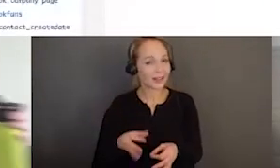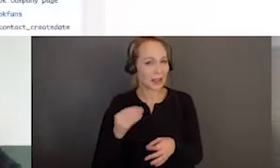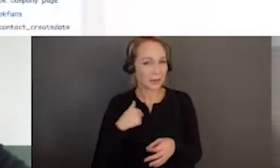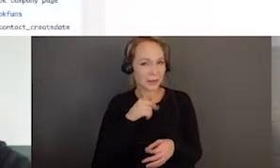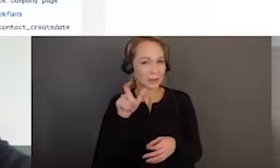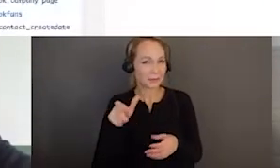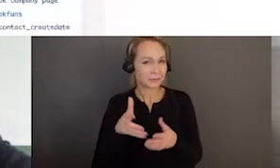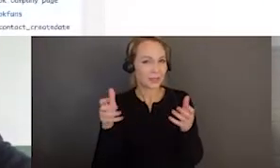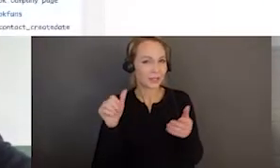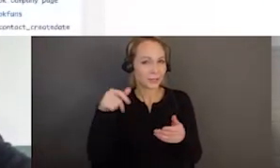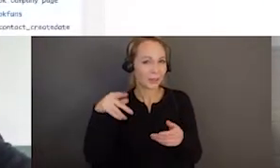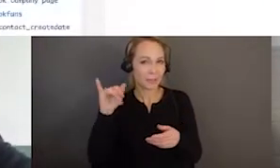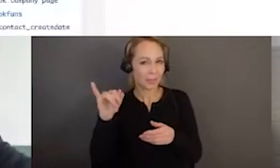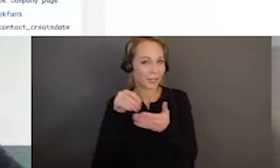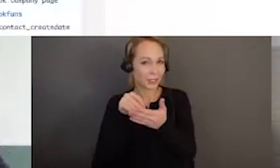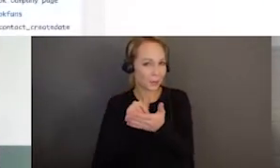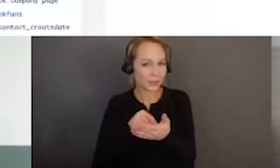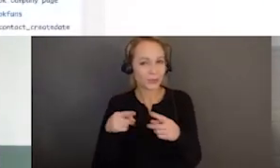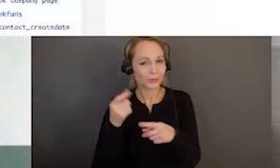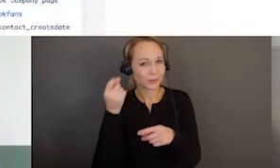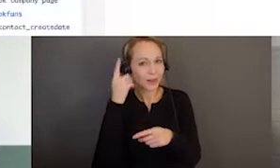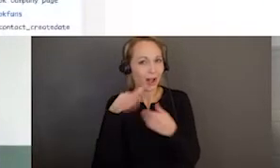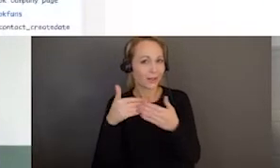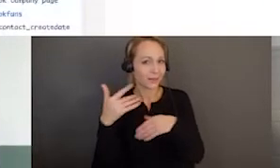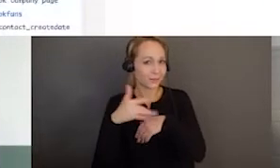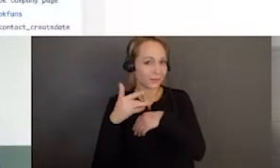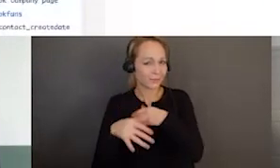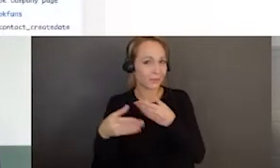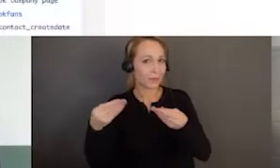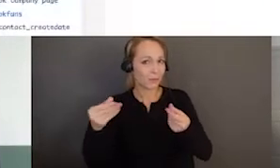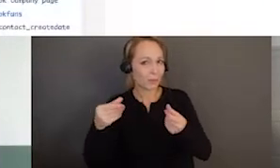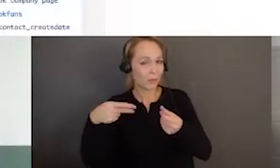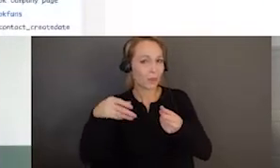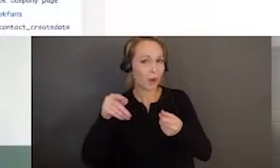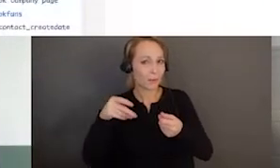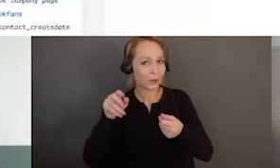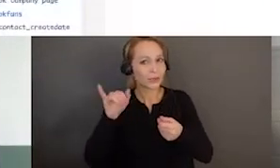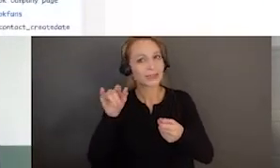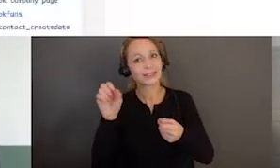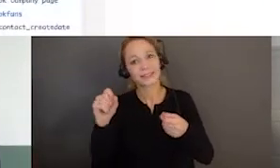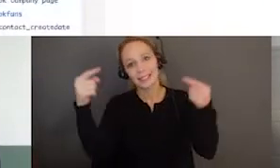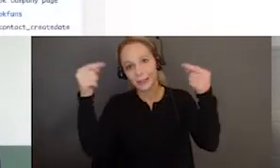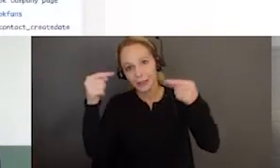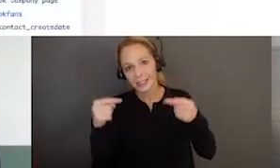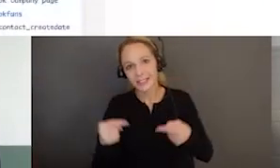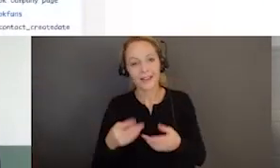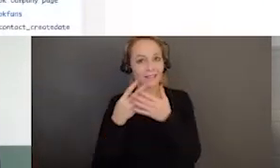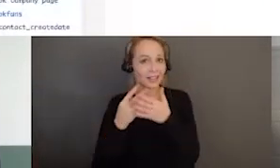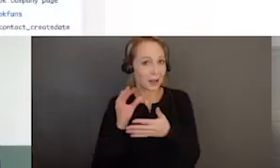DON'T NEED MUCH API DOCUMENTATION TO UNDERSTAND ALL THE AVAILABLE PROPERTIES, ET CETERA.